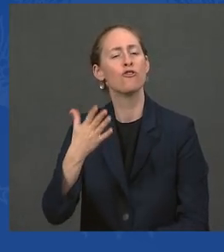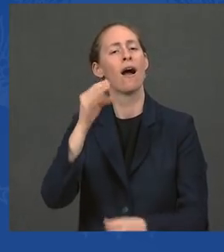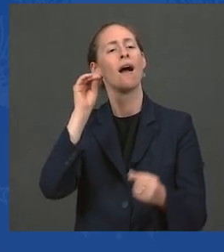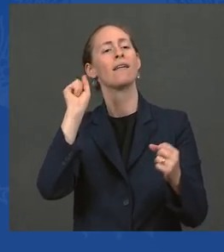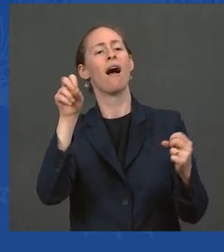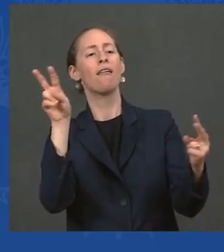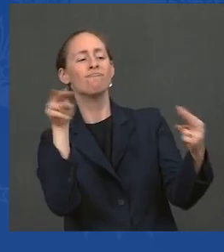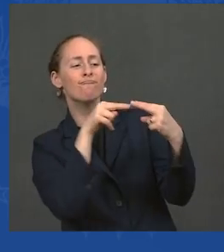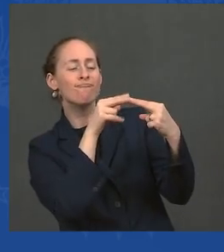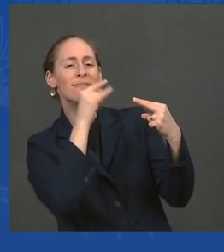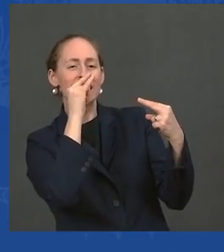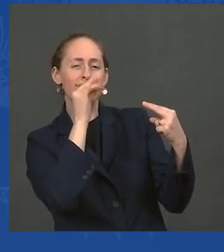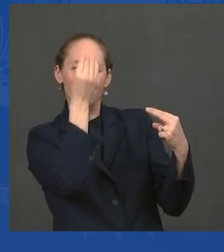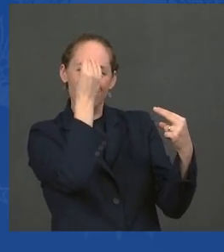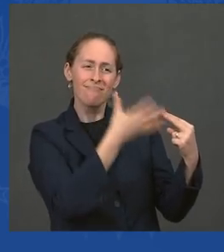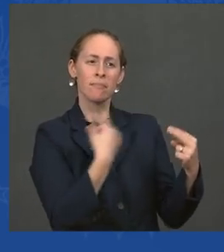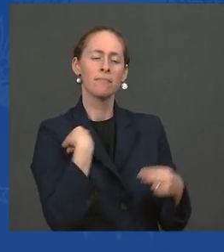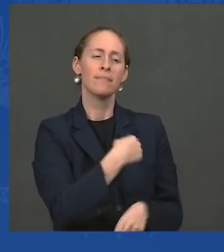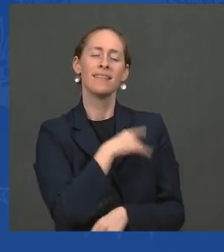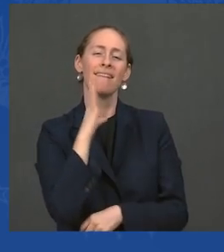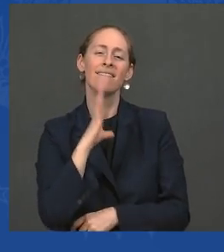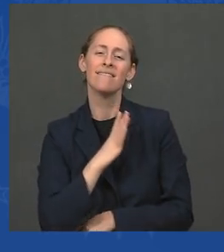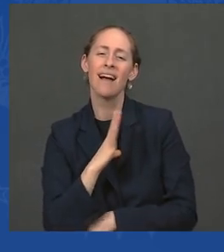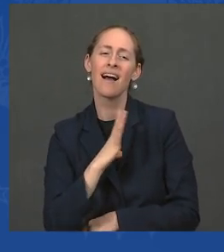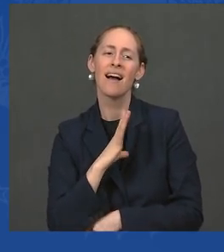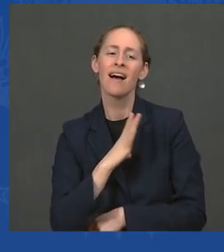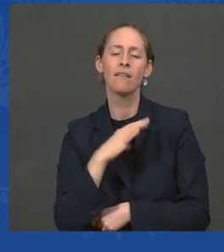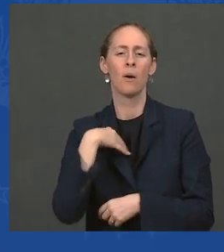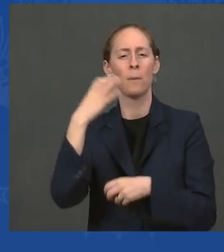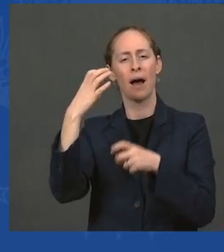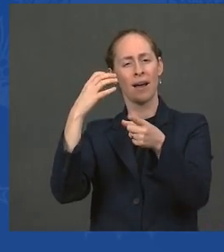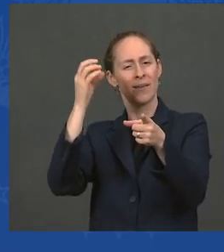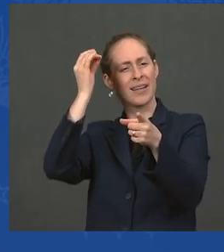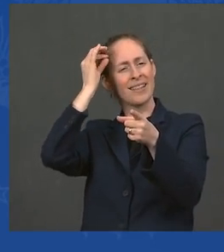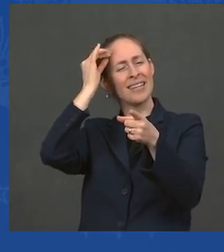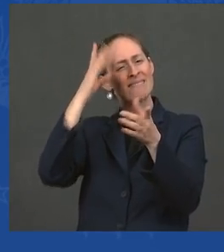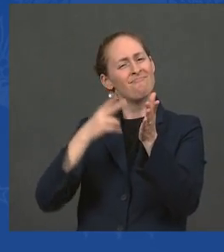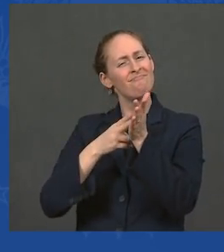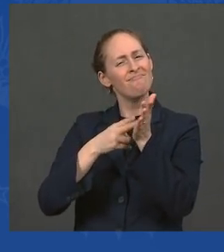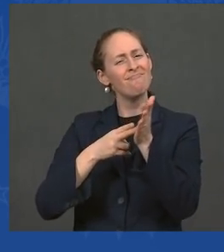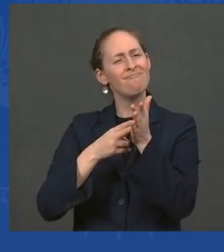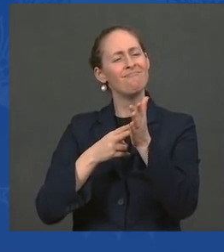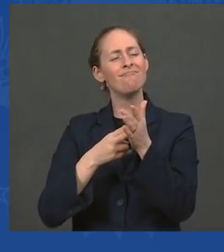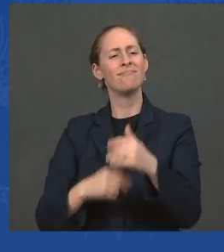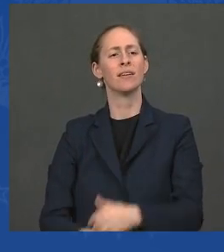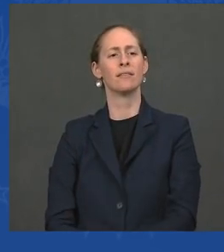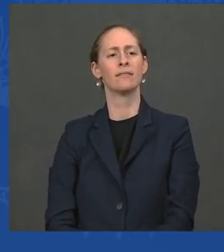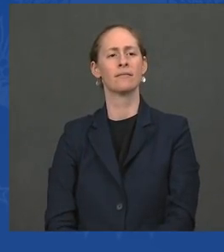And think about it. Think about what it is -- it means a lot more than just whether you get a paycheck.